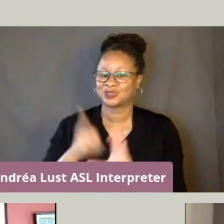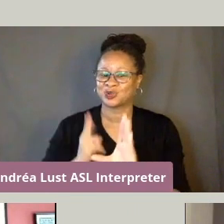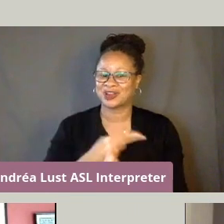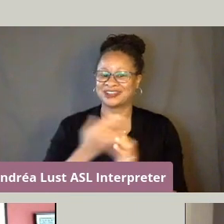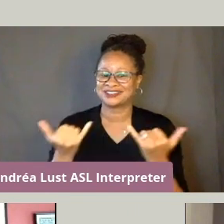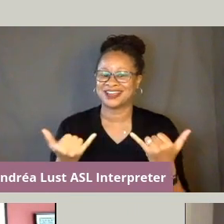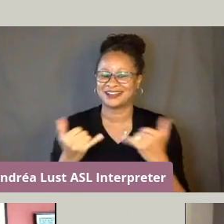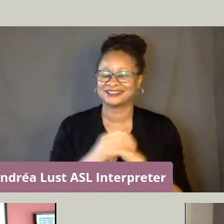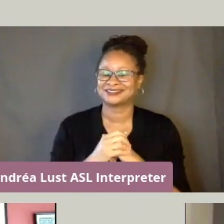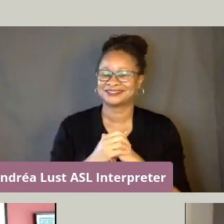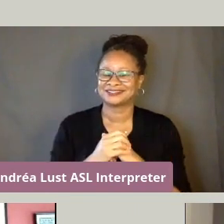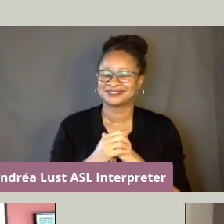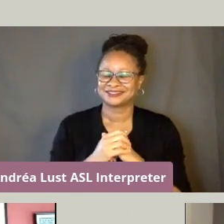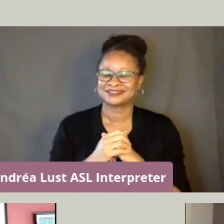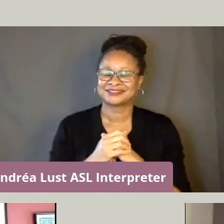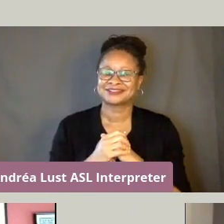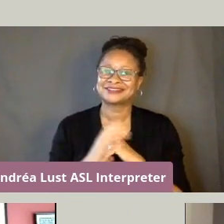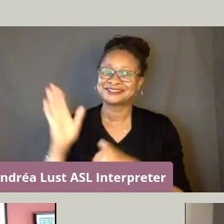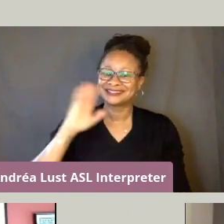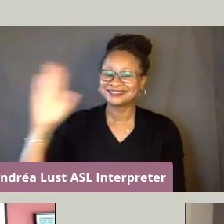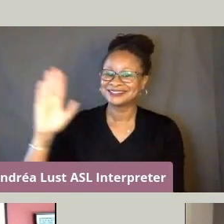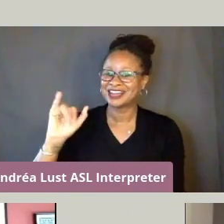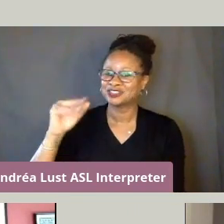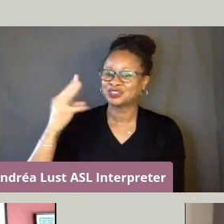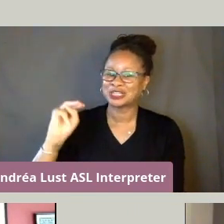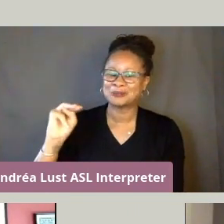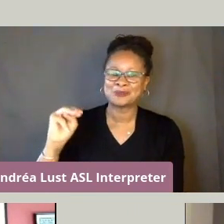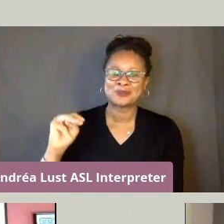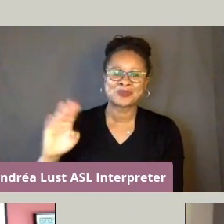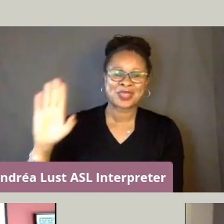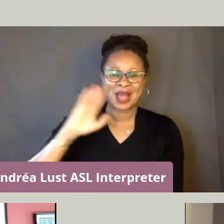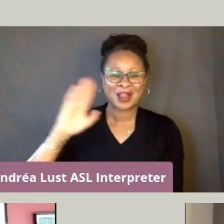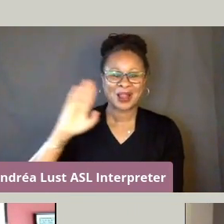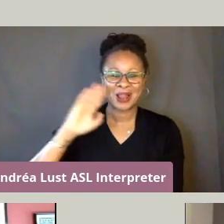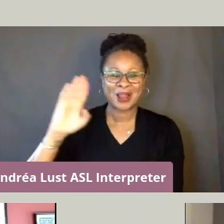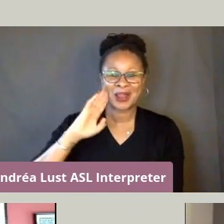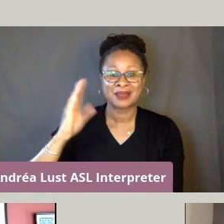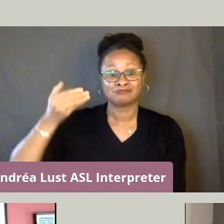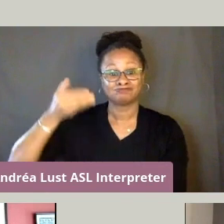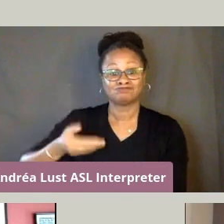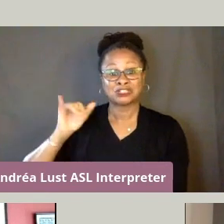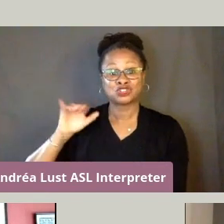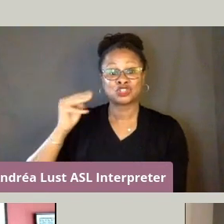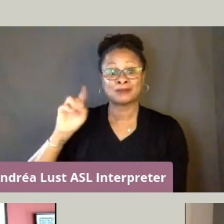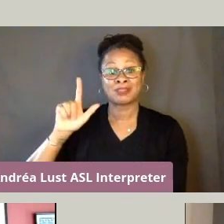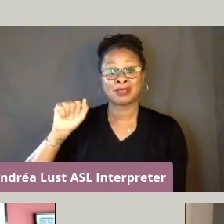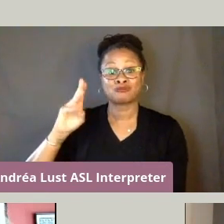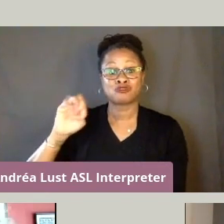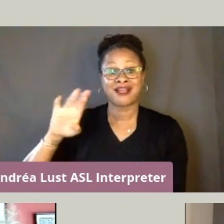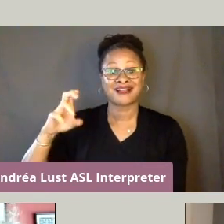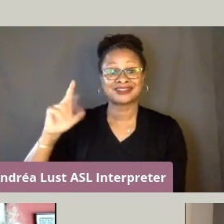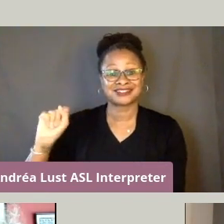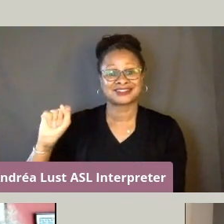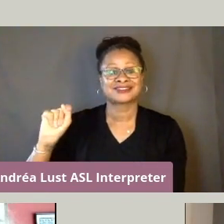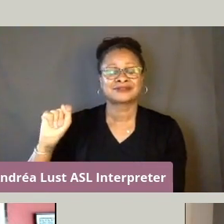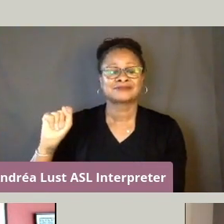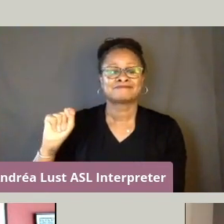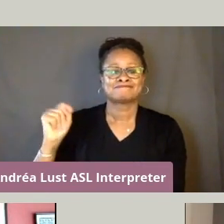Oh, the screen's . Jim? Hi. I'm Jim LeBrecht. I his/him.